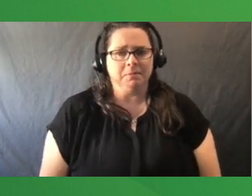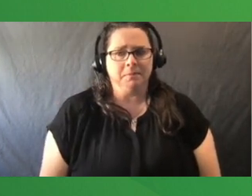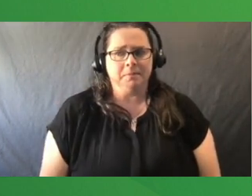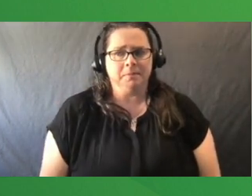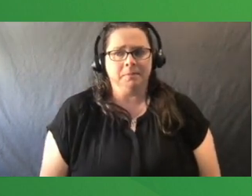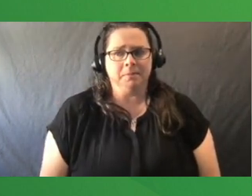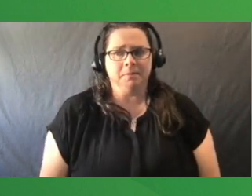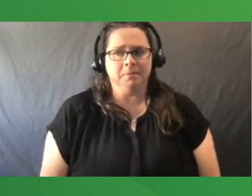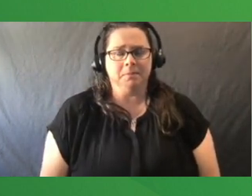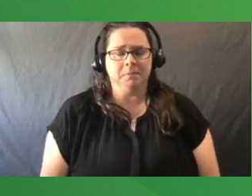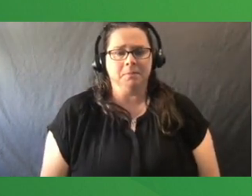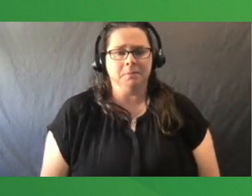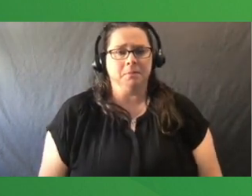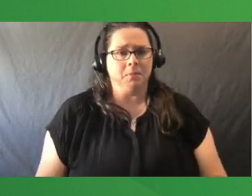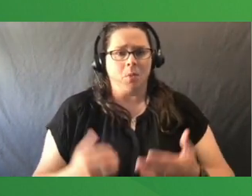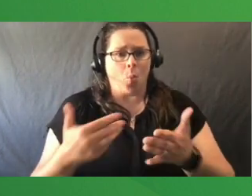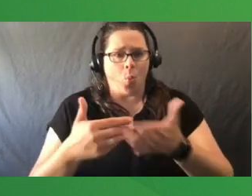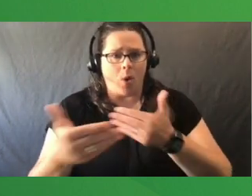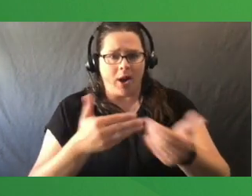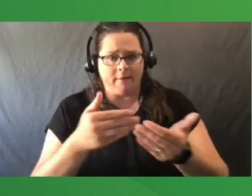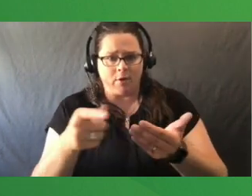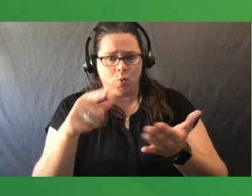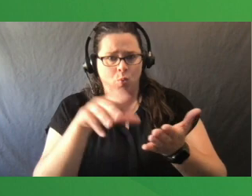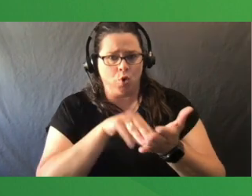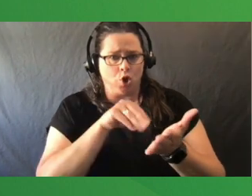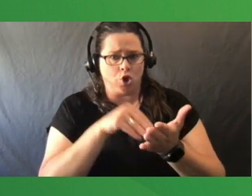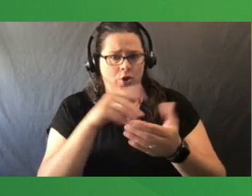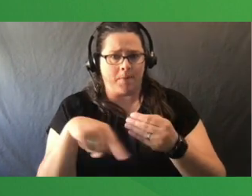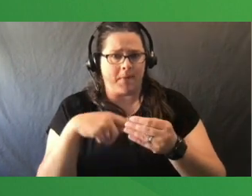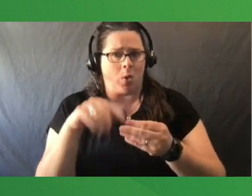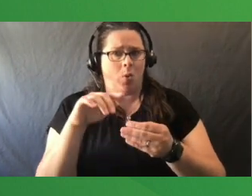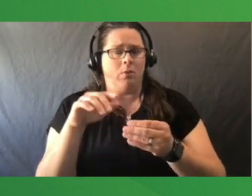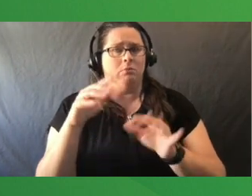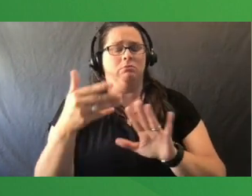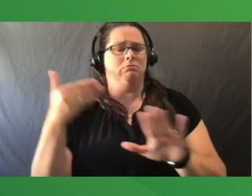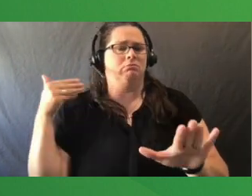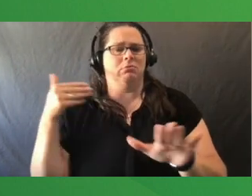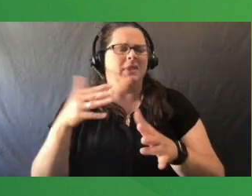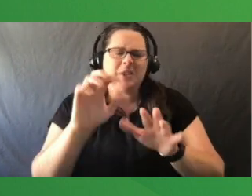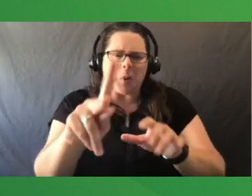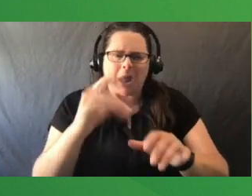Just based on whatever you've learned about that word in the past, it's OK if you're not sure.